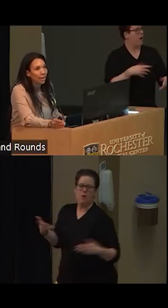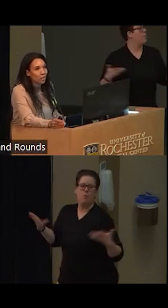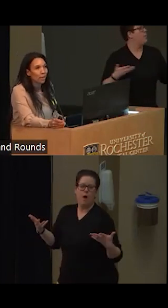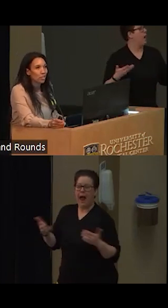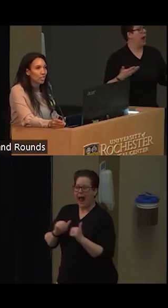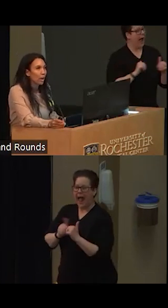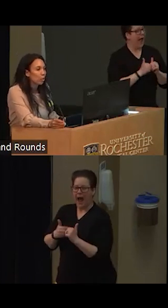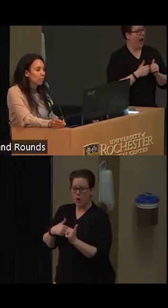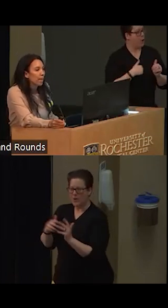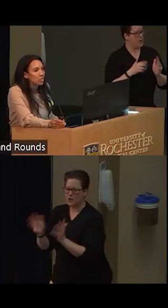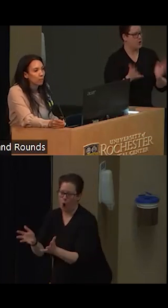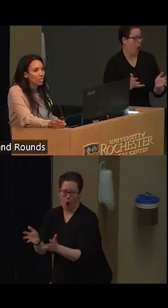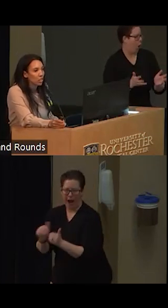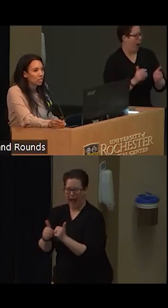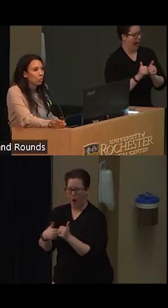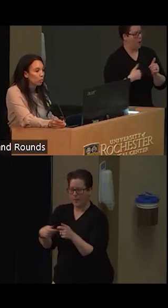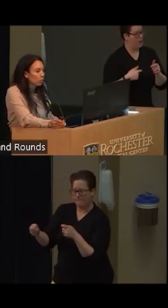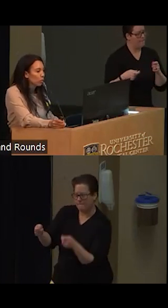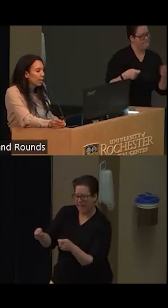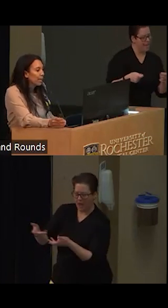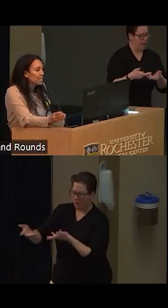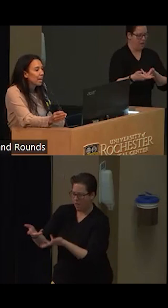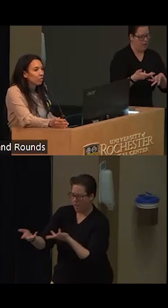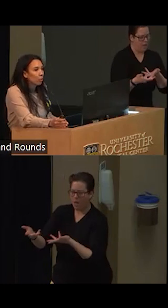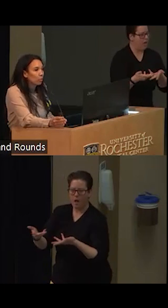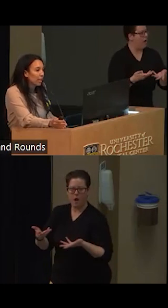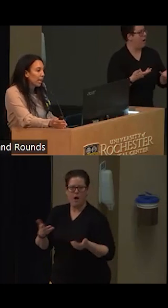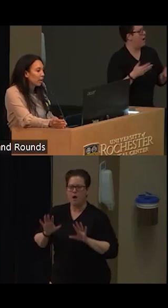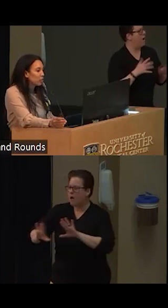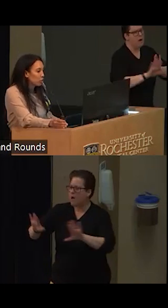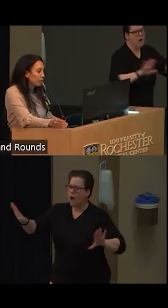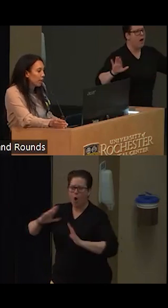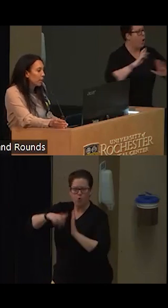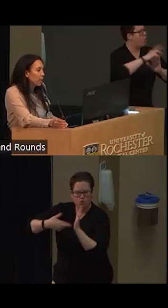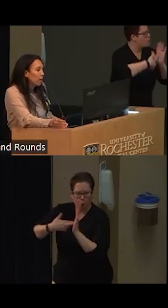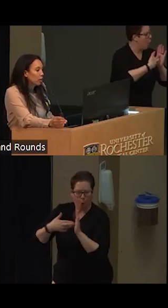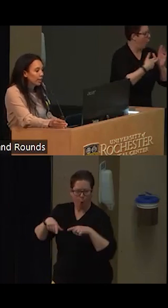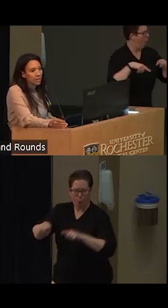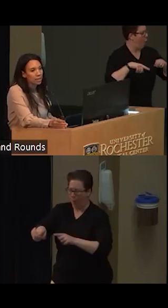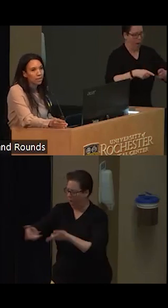talking to patients how are we managing patients and what role is everyone playing during a crisis